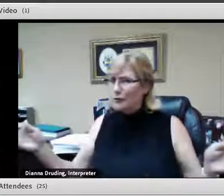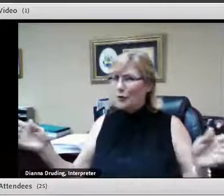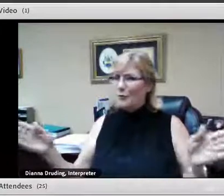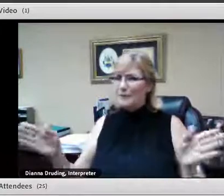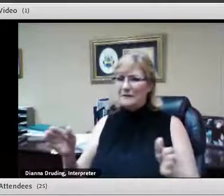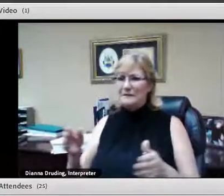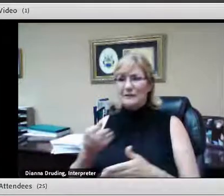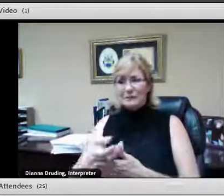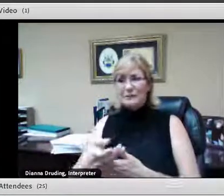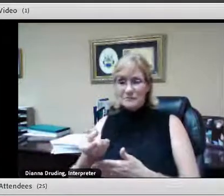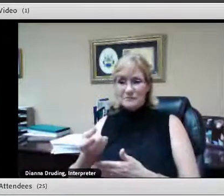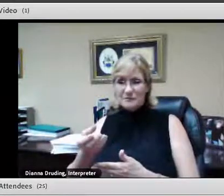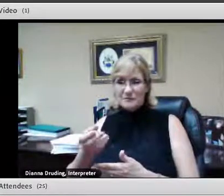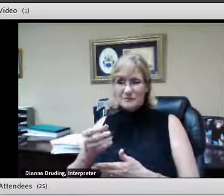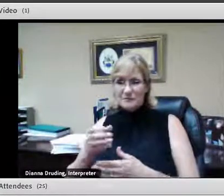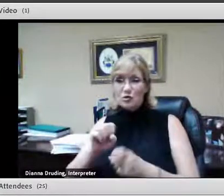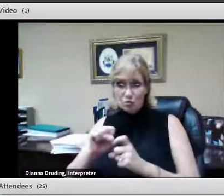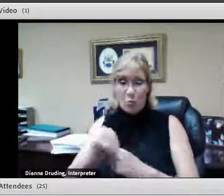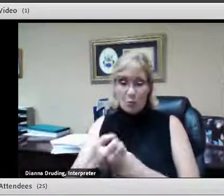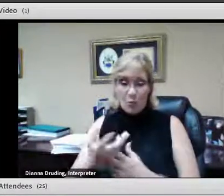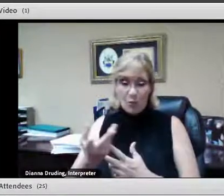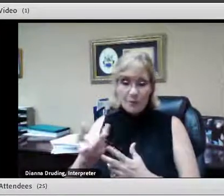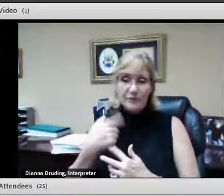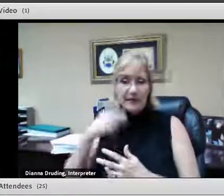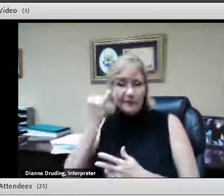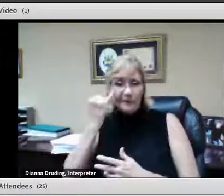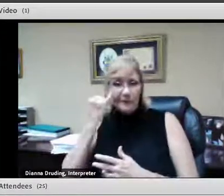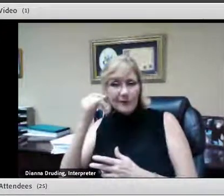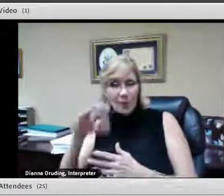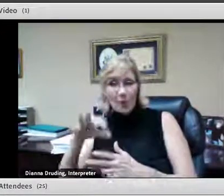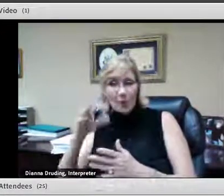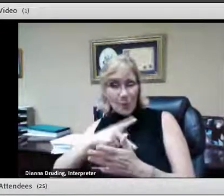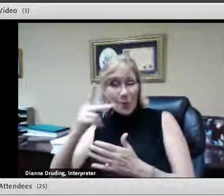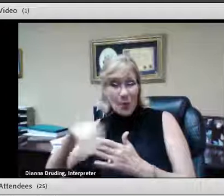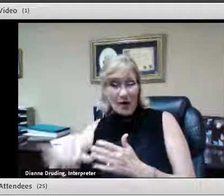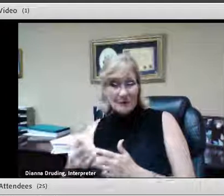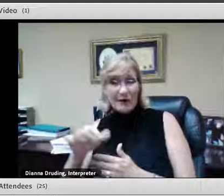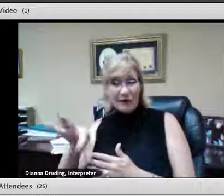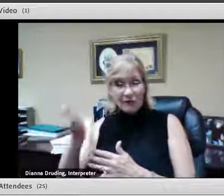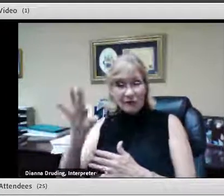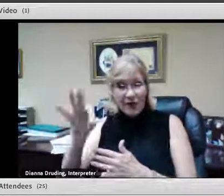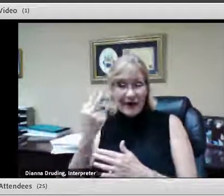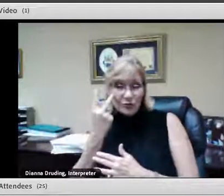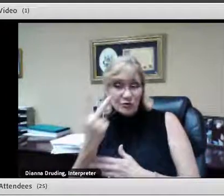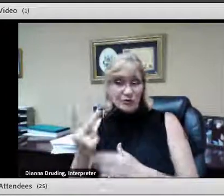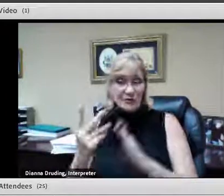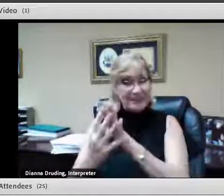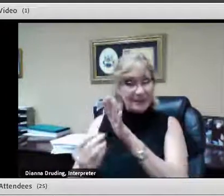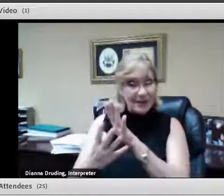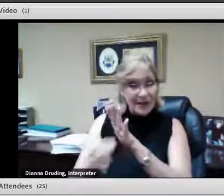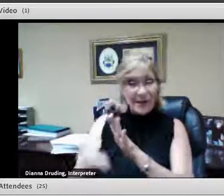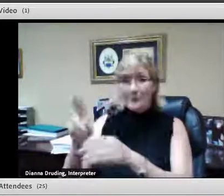any project that you see is available to copy, to use, to share.